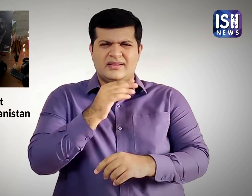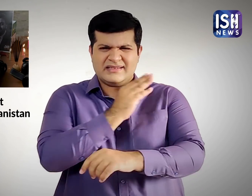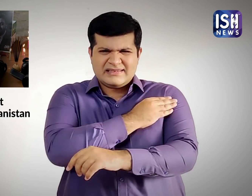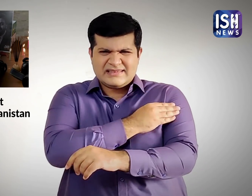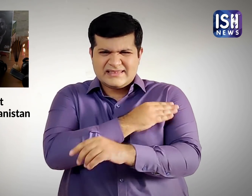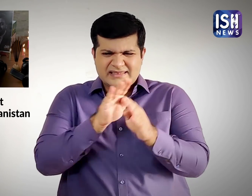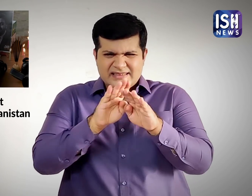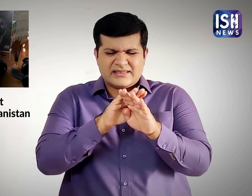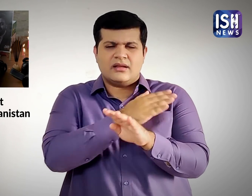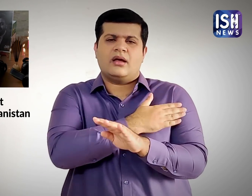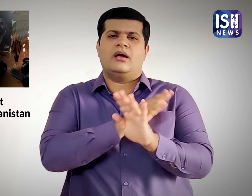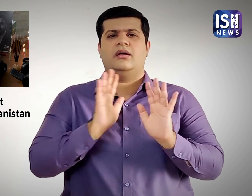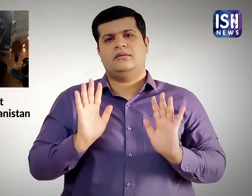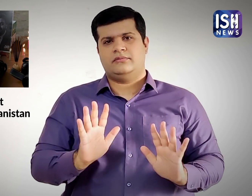The wound was then treated.